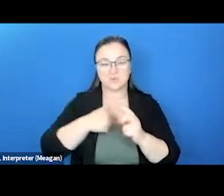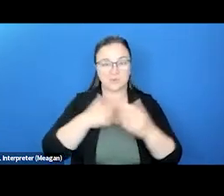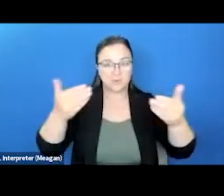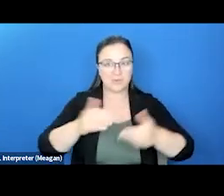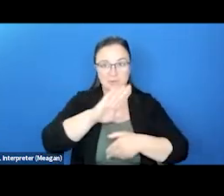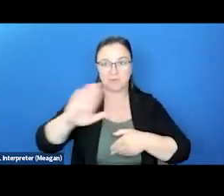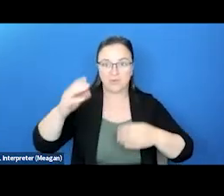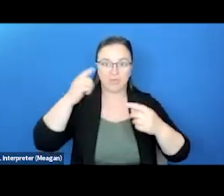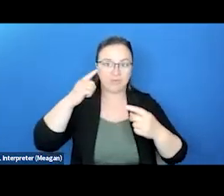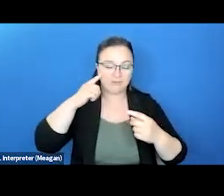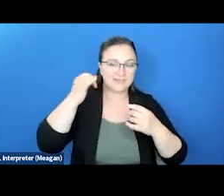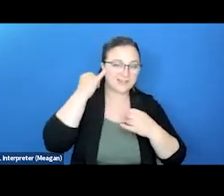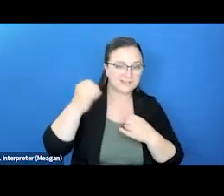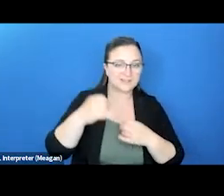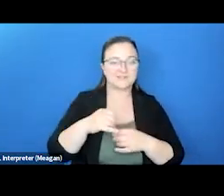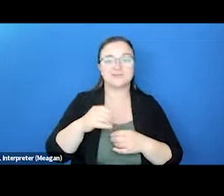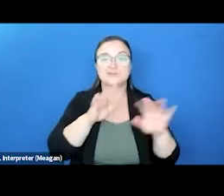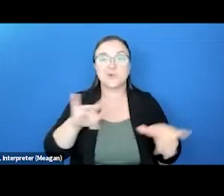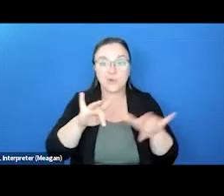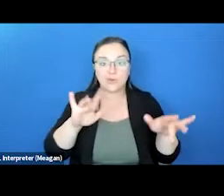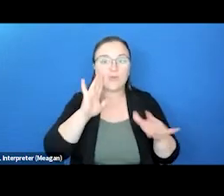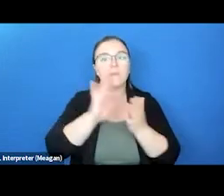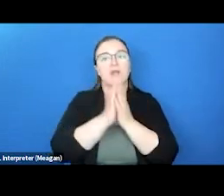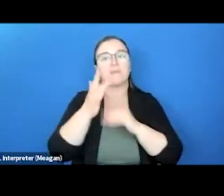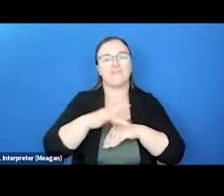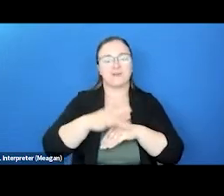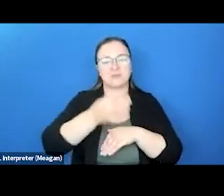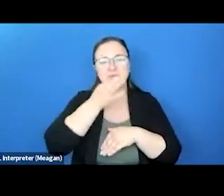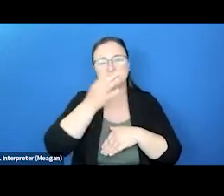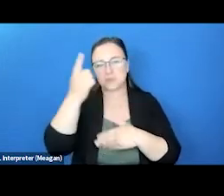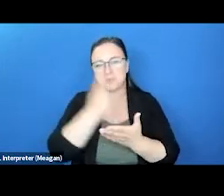available in about one week on the website. At the end of today's session,